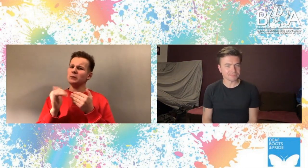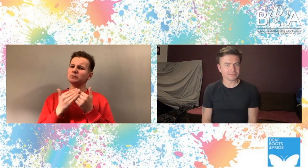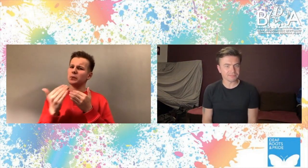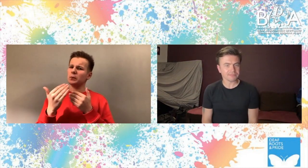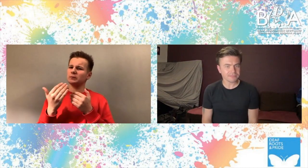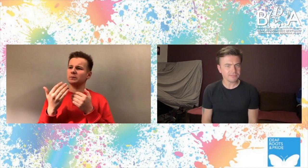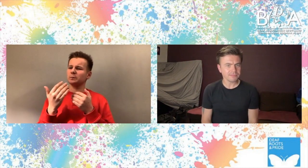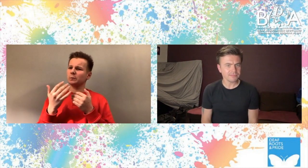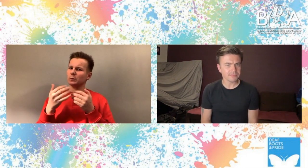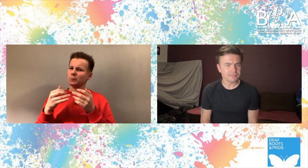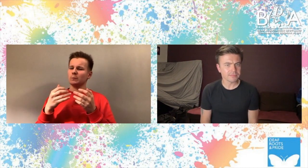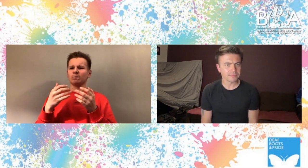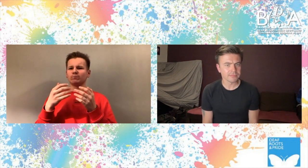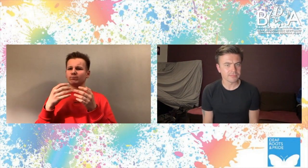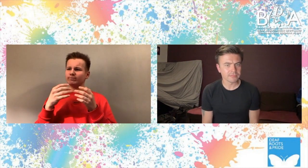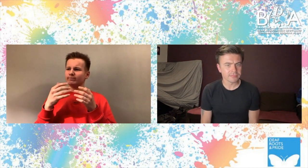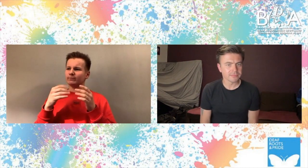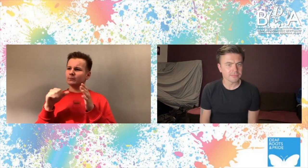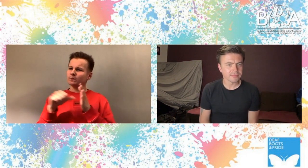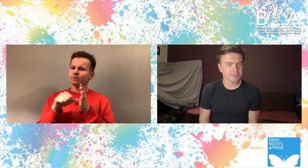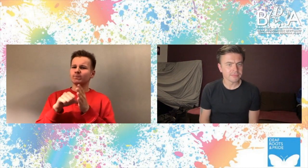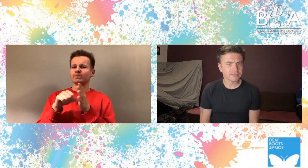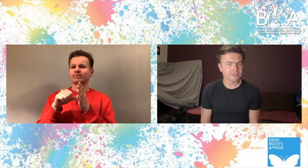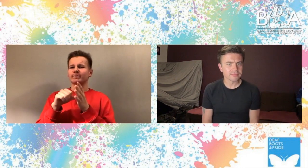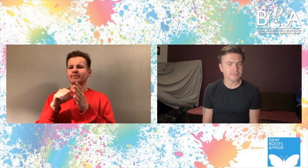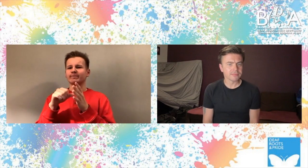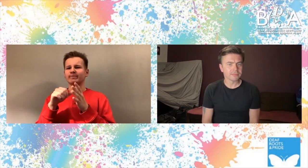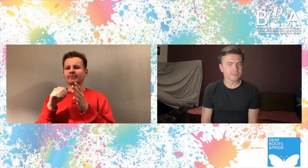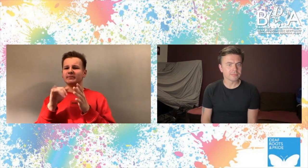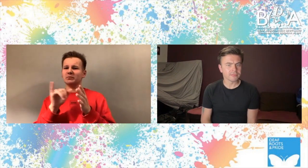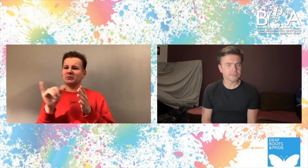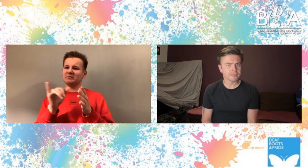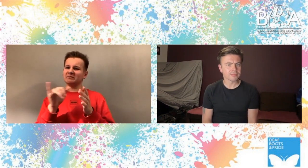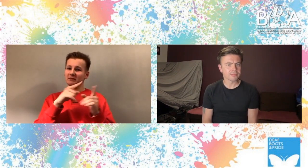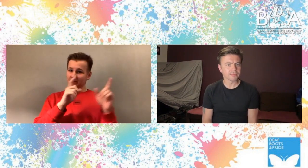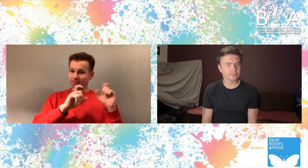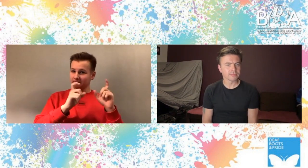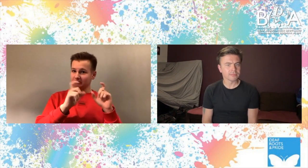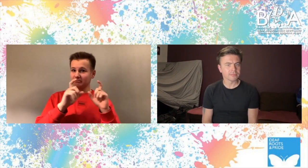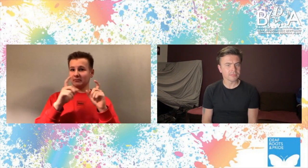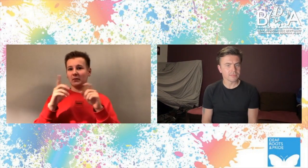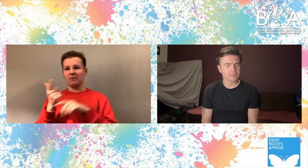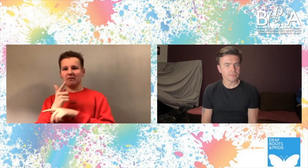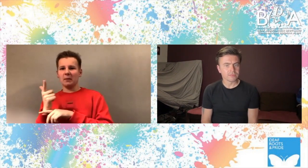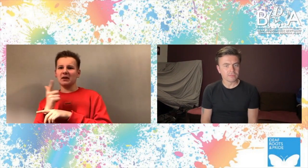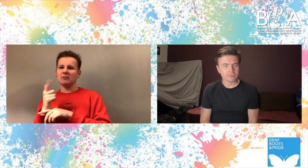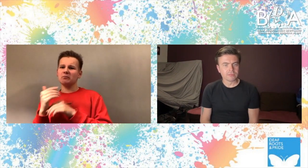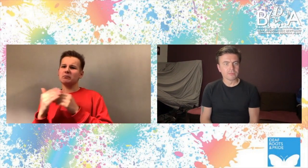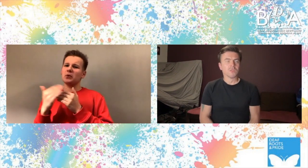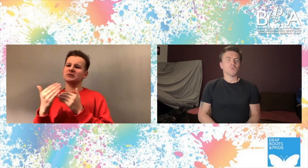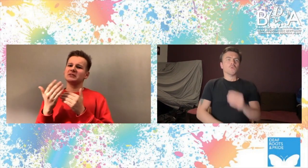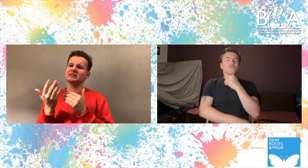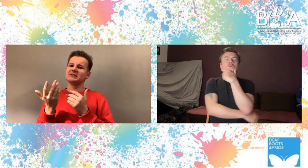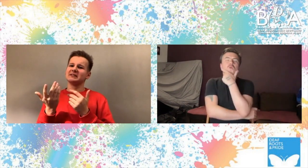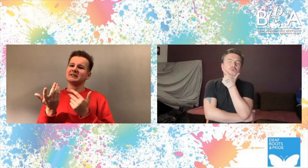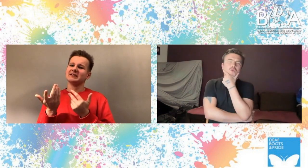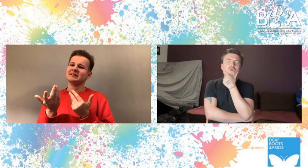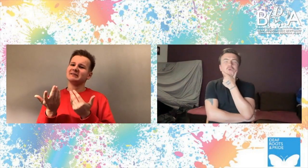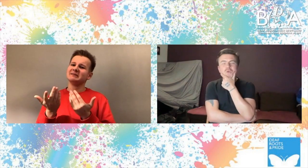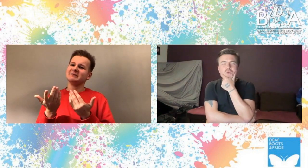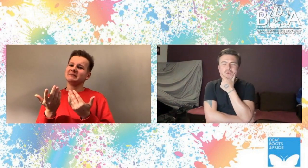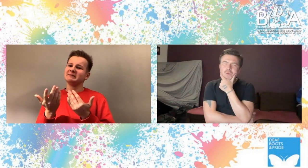Which is more challenging, photography or filmmaking?